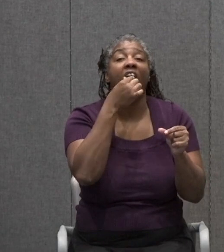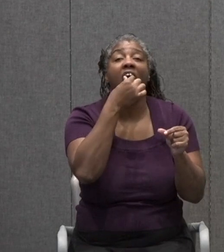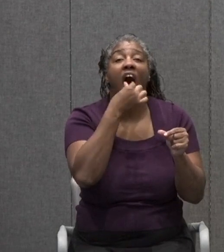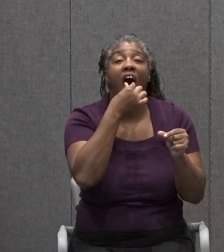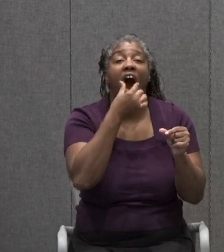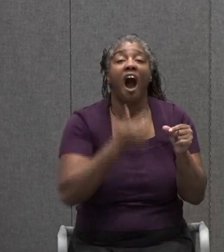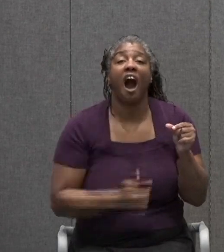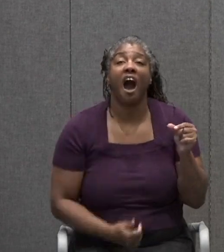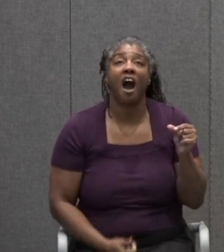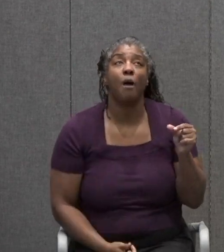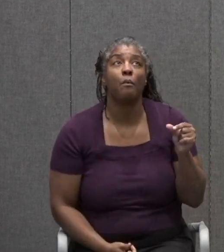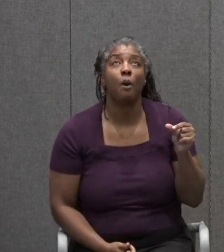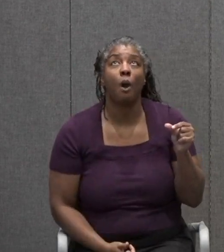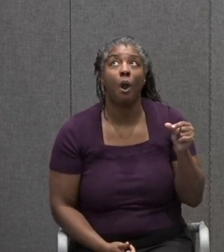What does it feel like in your mouth?